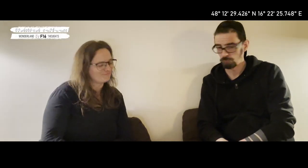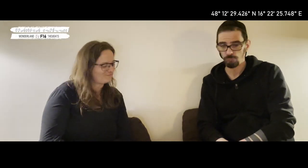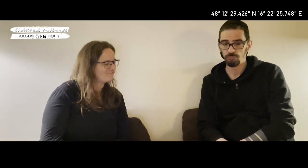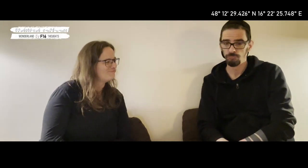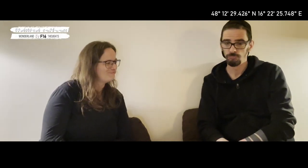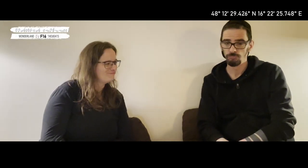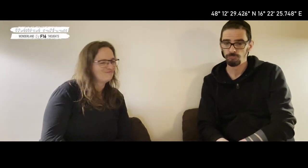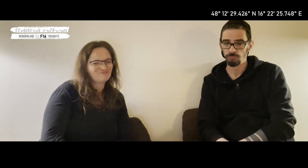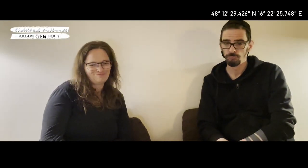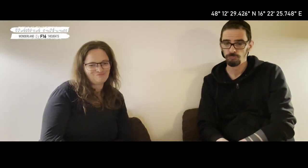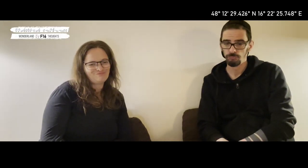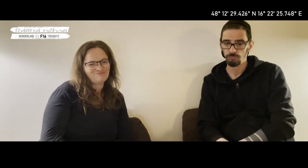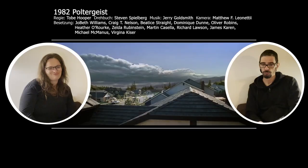Yes, exactly. It's all included.